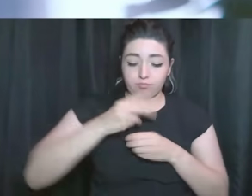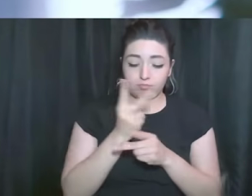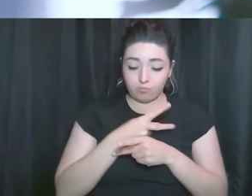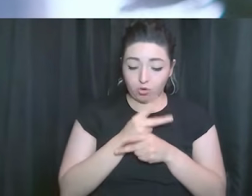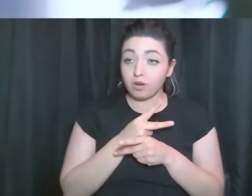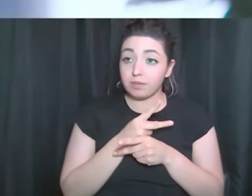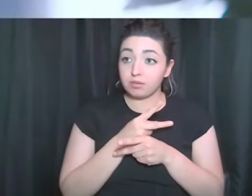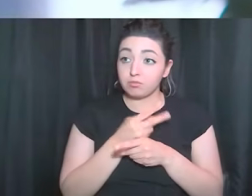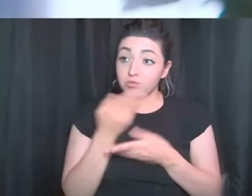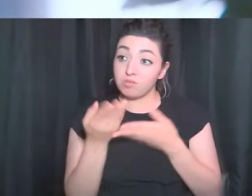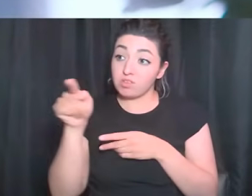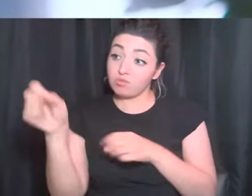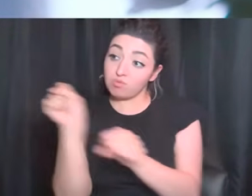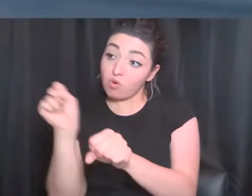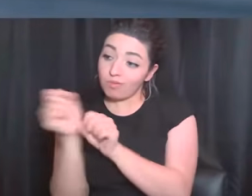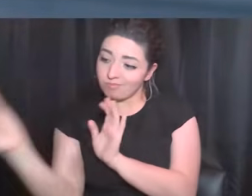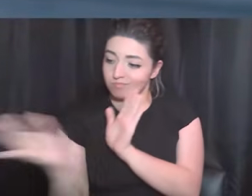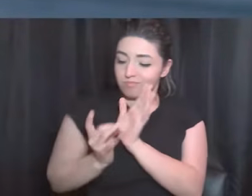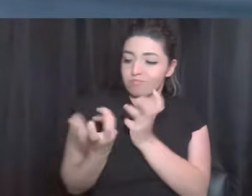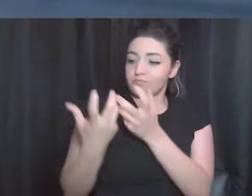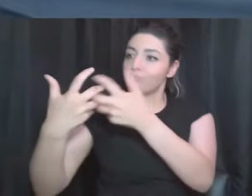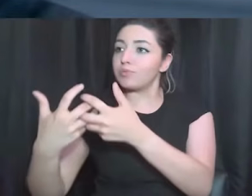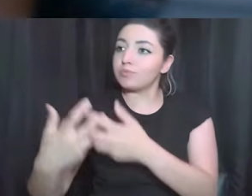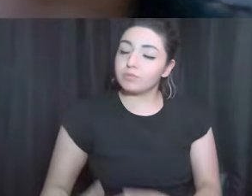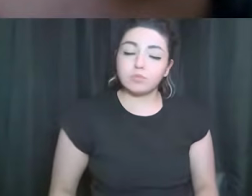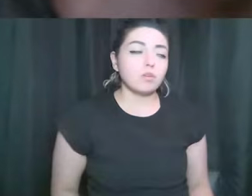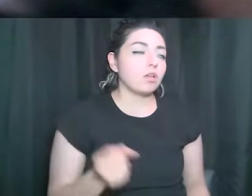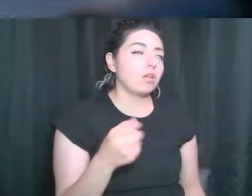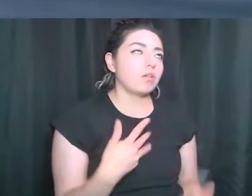or an adaptation to working with you. Yeah, yeah, you plastic prick. Get a move on.